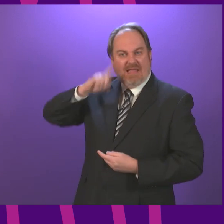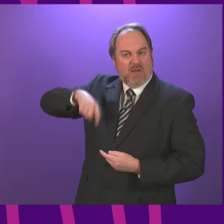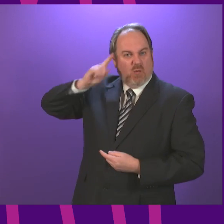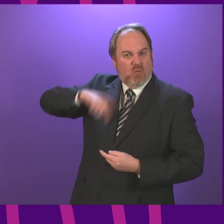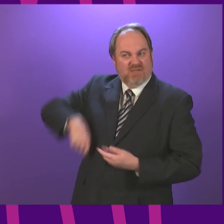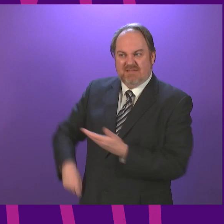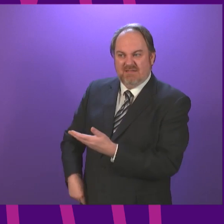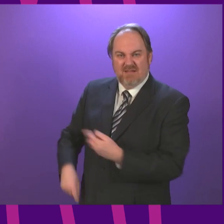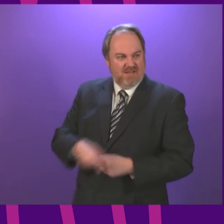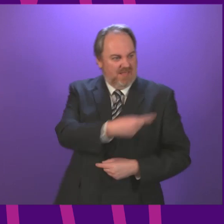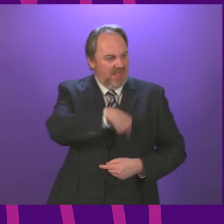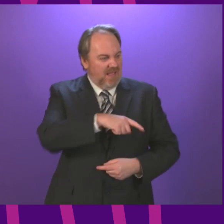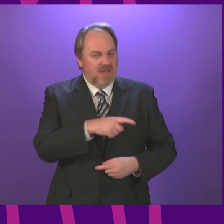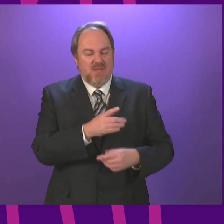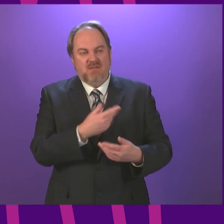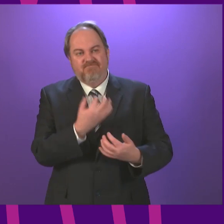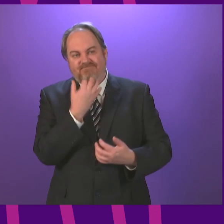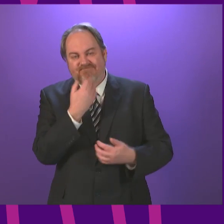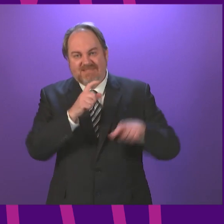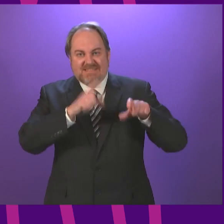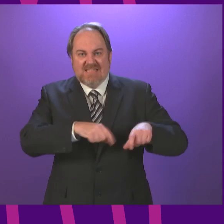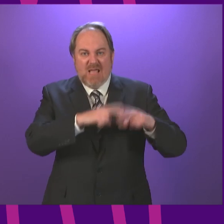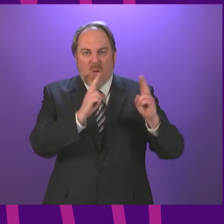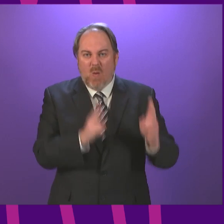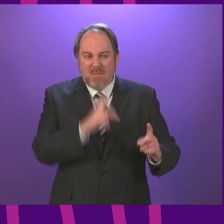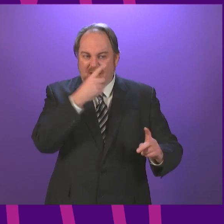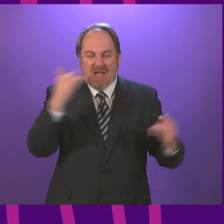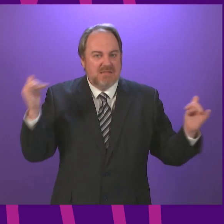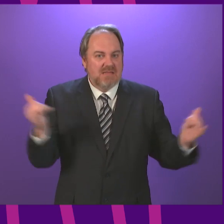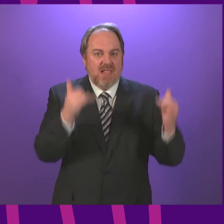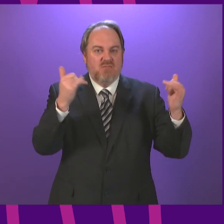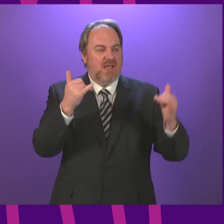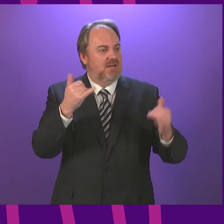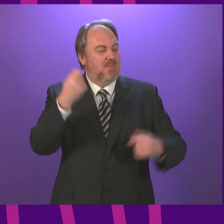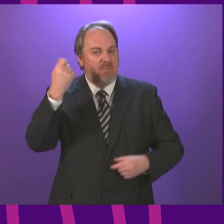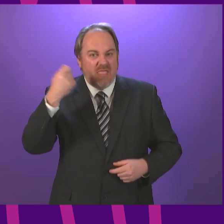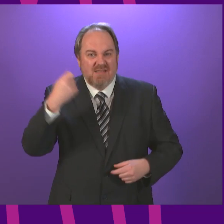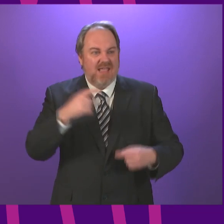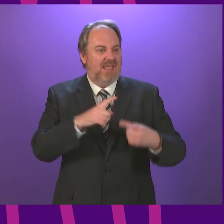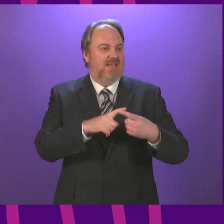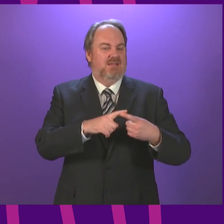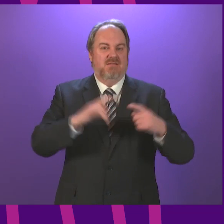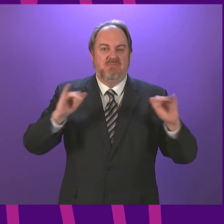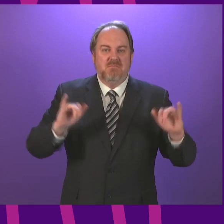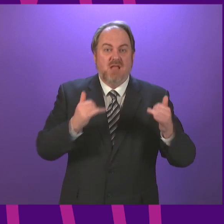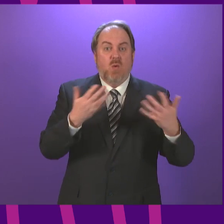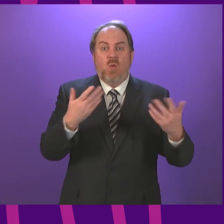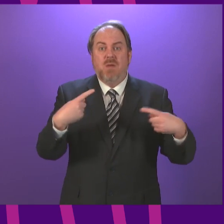friends and family, to fully celebrate birthdays or, in some cases, to attend funerals for their